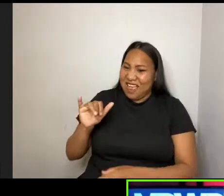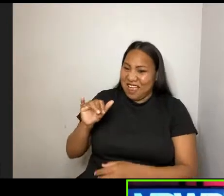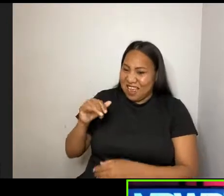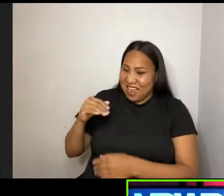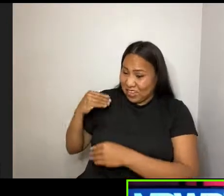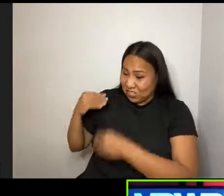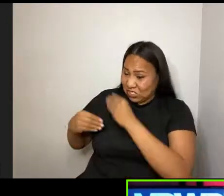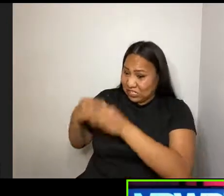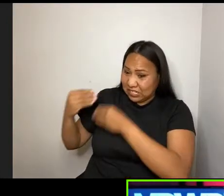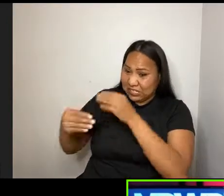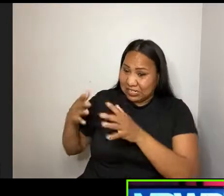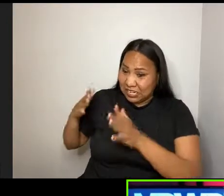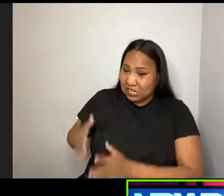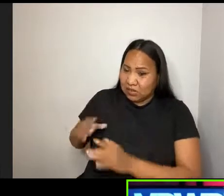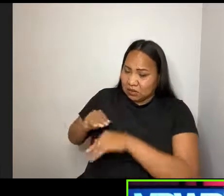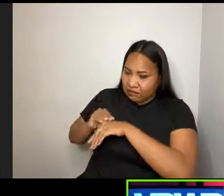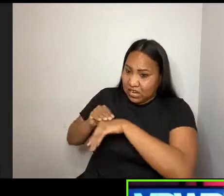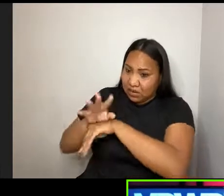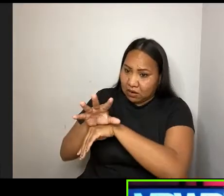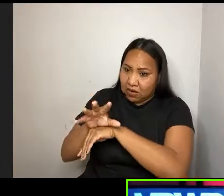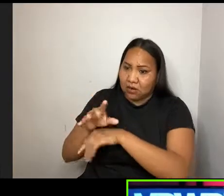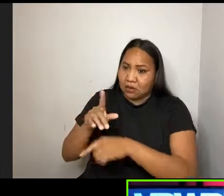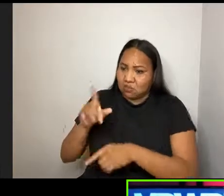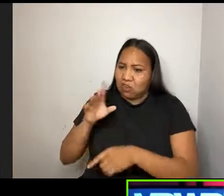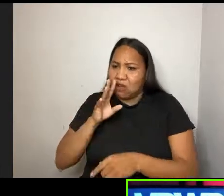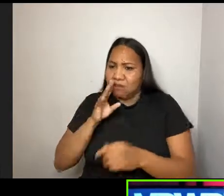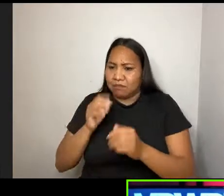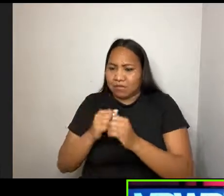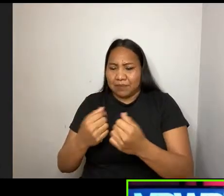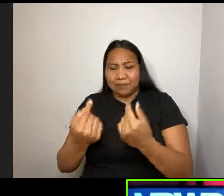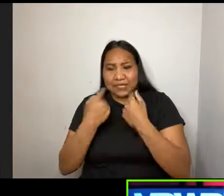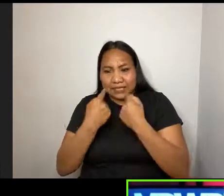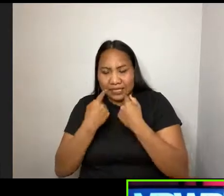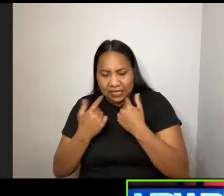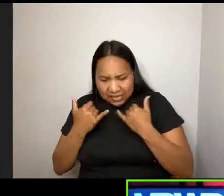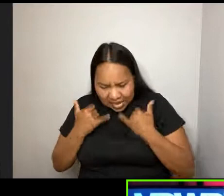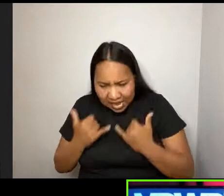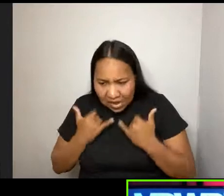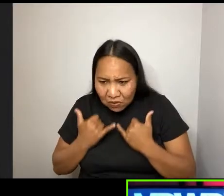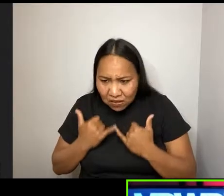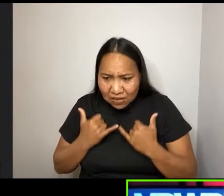they said you have an obligation now too to talk about everything you have learned and everything